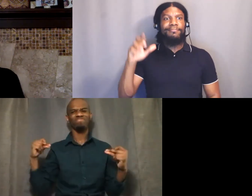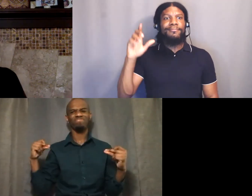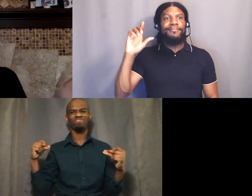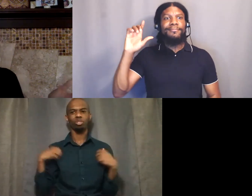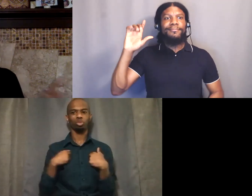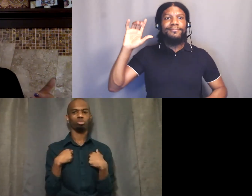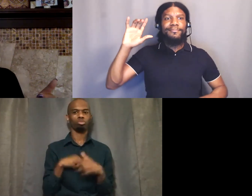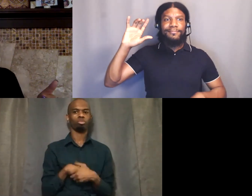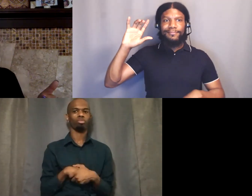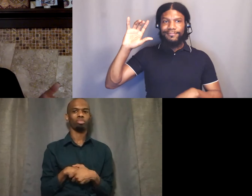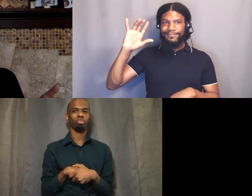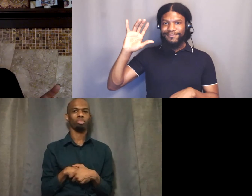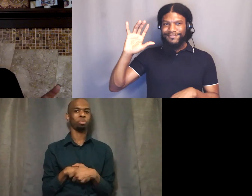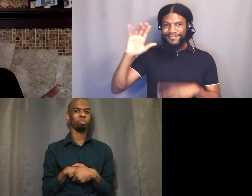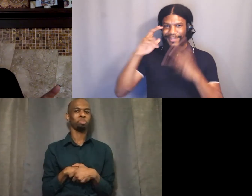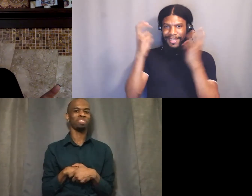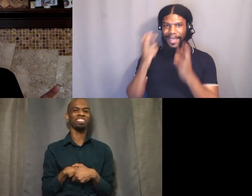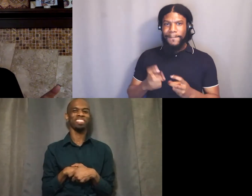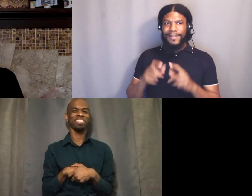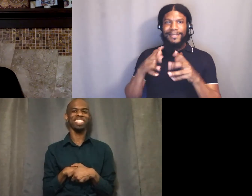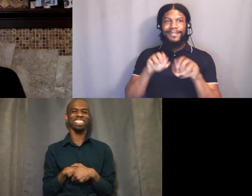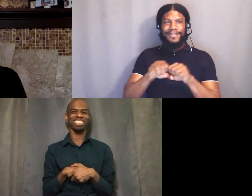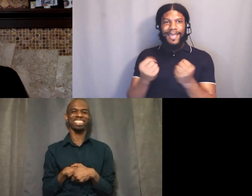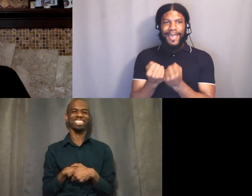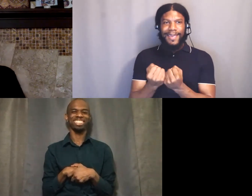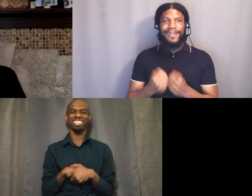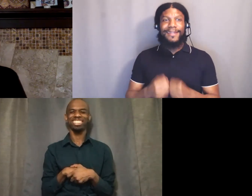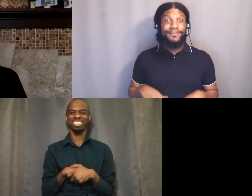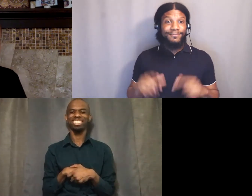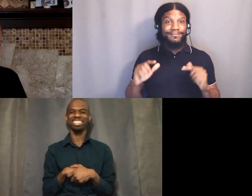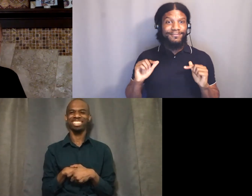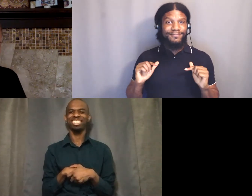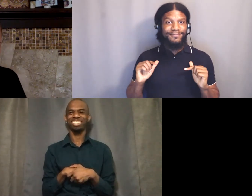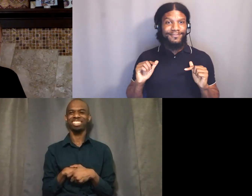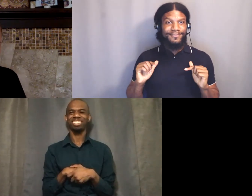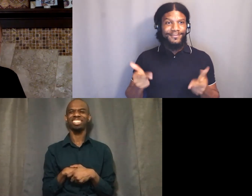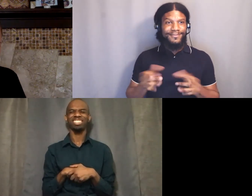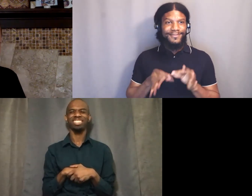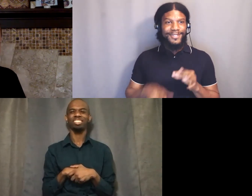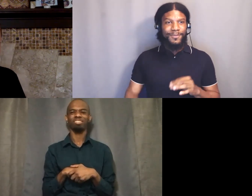So I was walking through the airport this morning, right. Let me see what the title of this trash book is called.